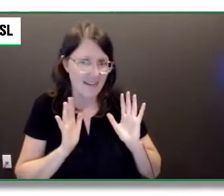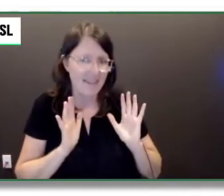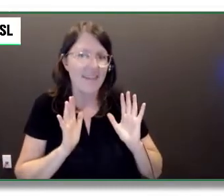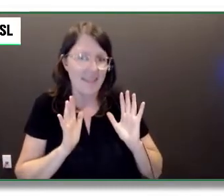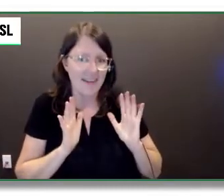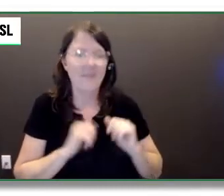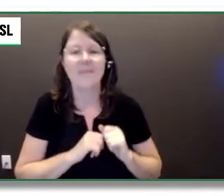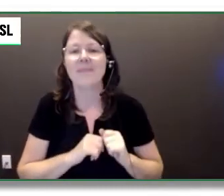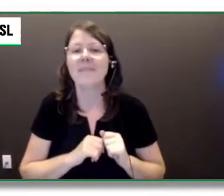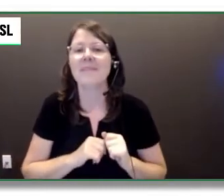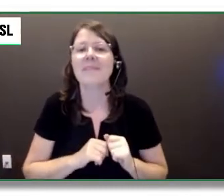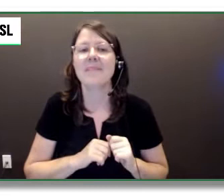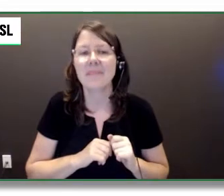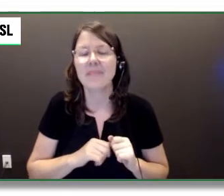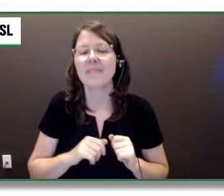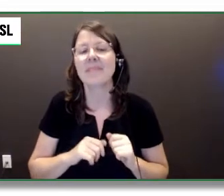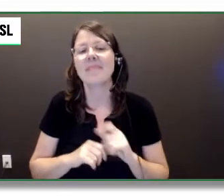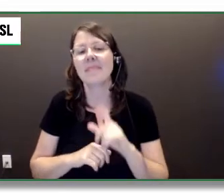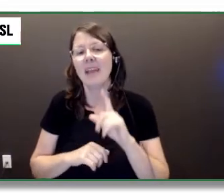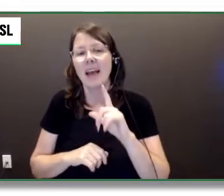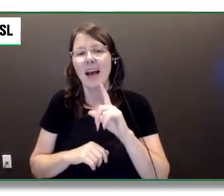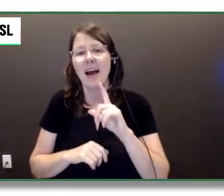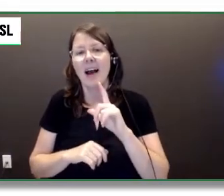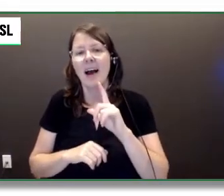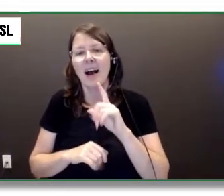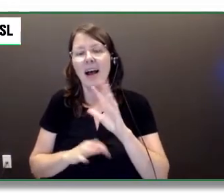point out that while these are lovely examples of